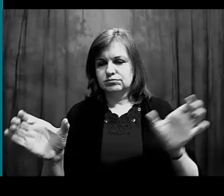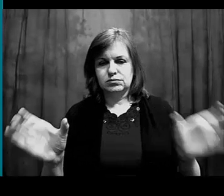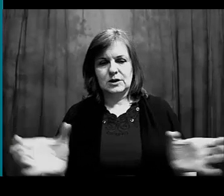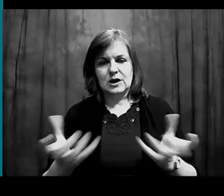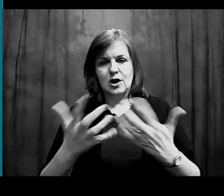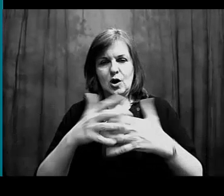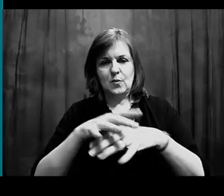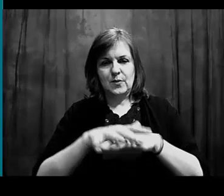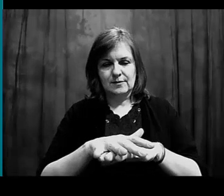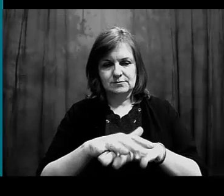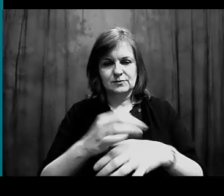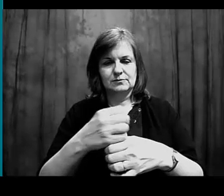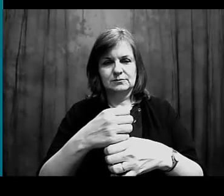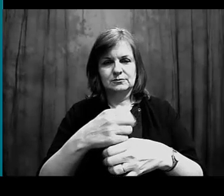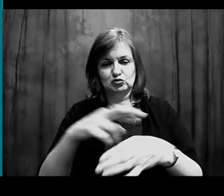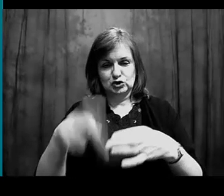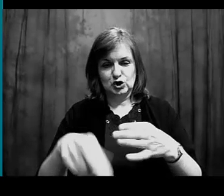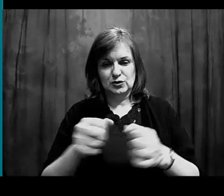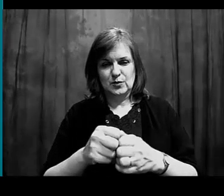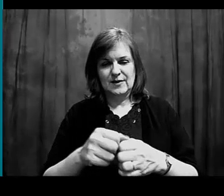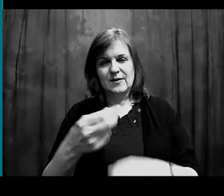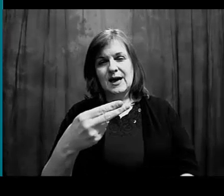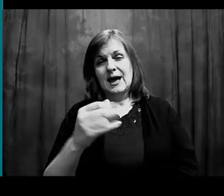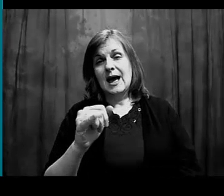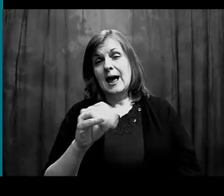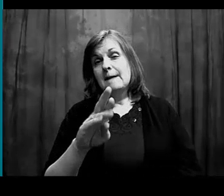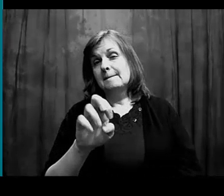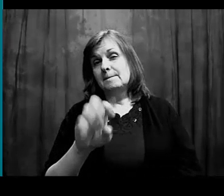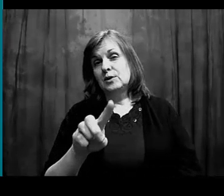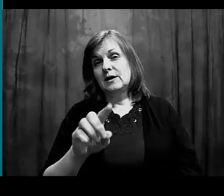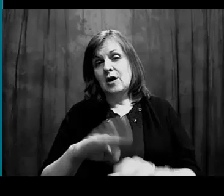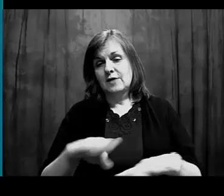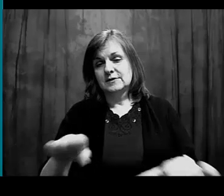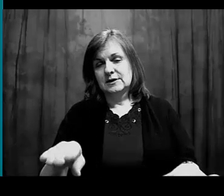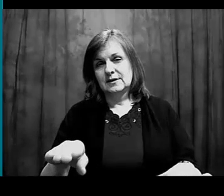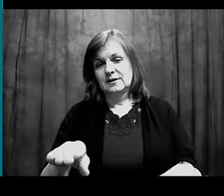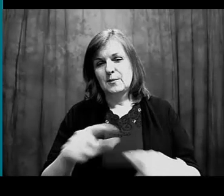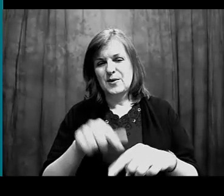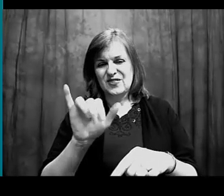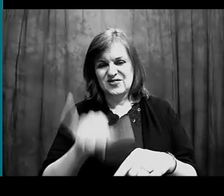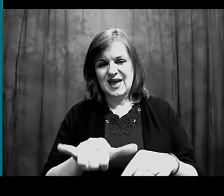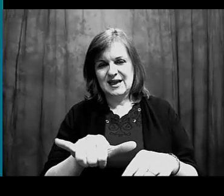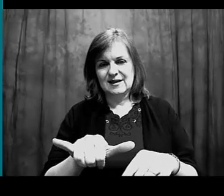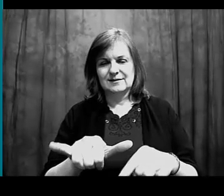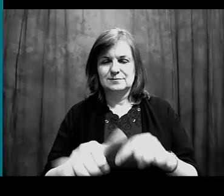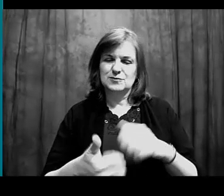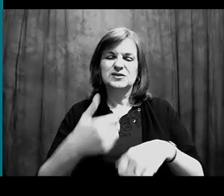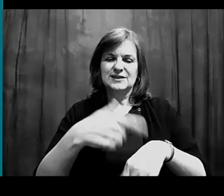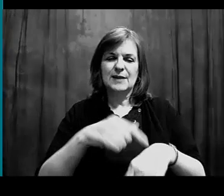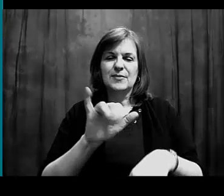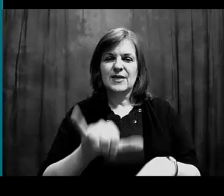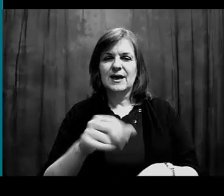and that hybridization actually forms this hybrid offspring